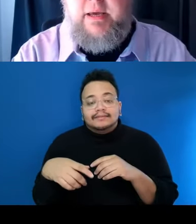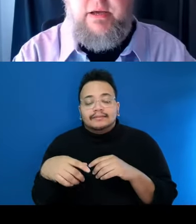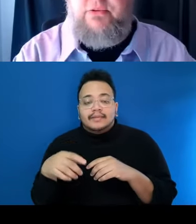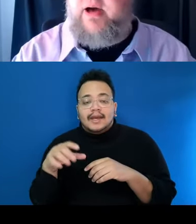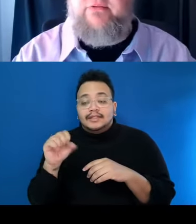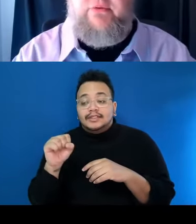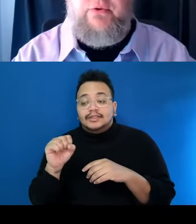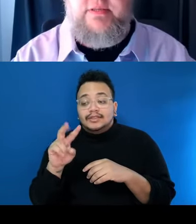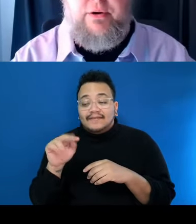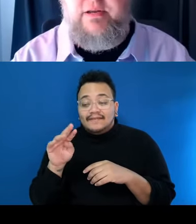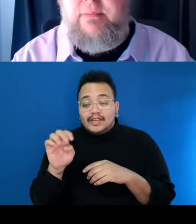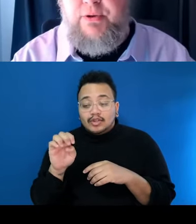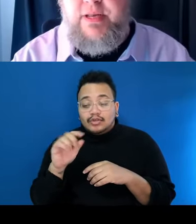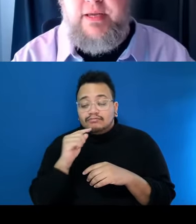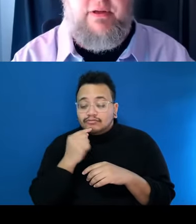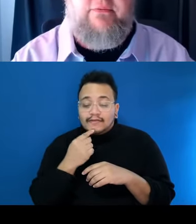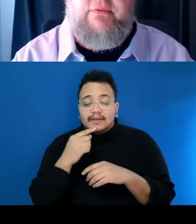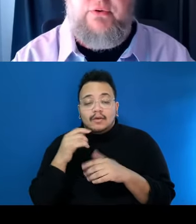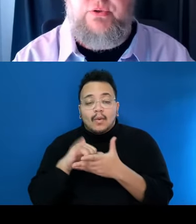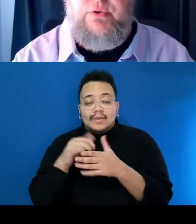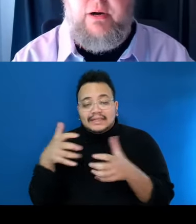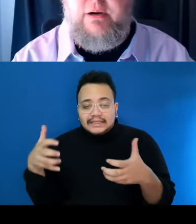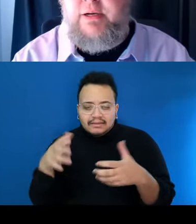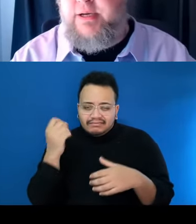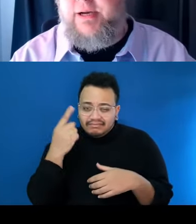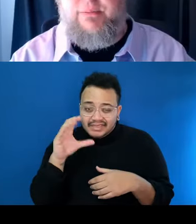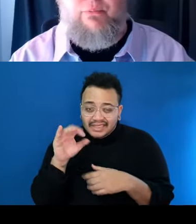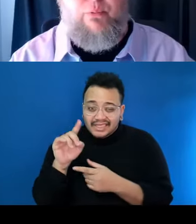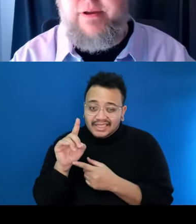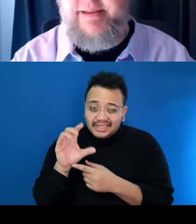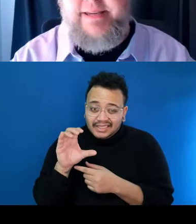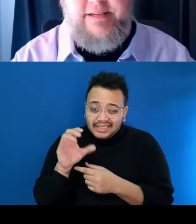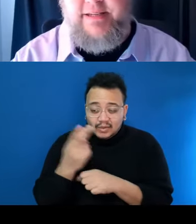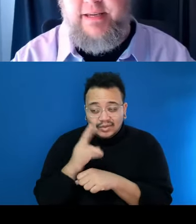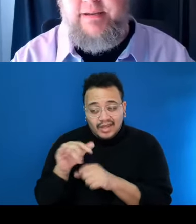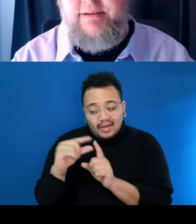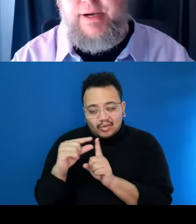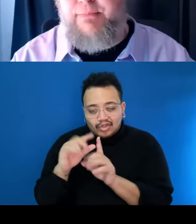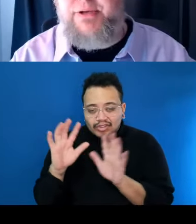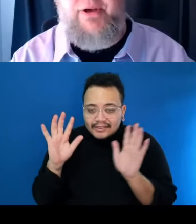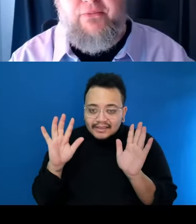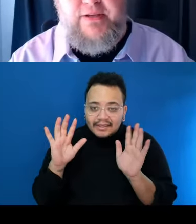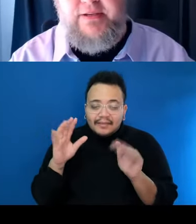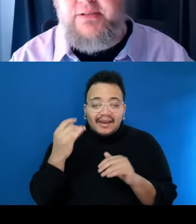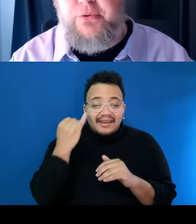and a lot of folks that are in community and a lot of folks who are working in mental health fields